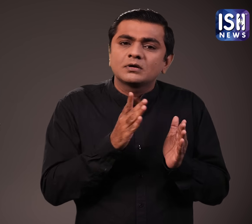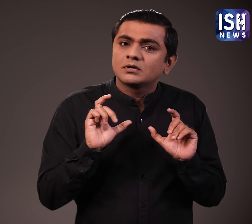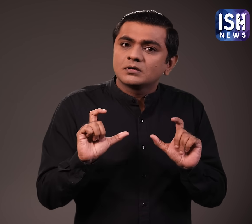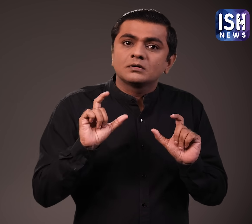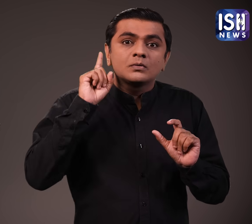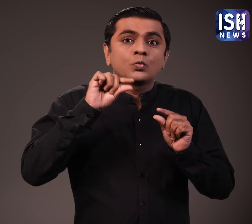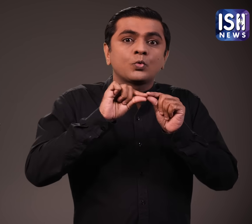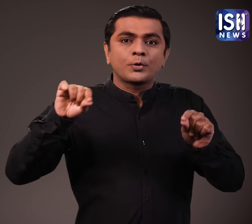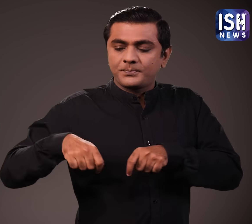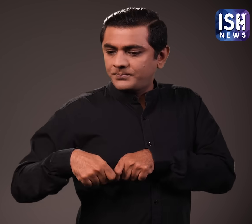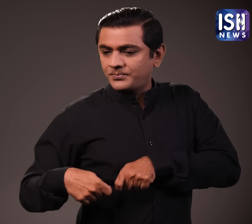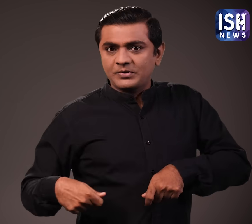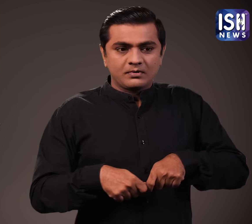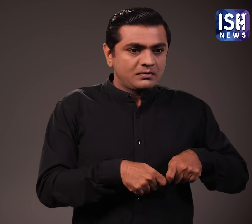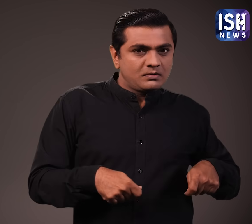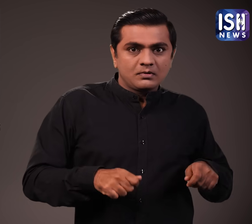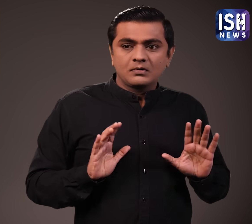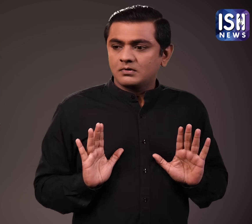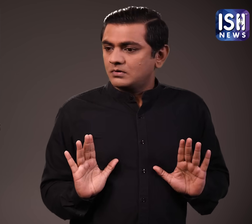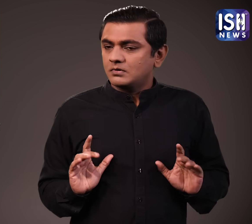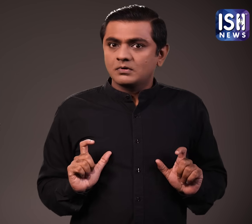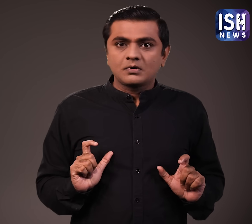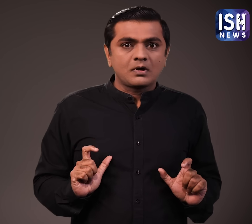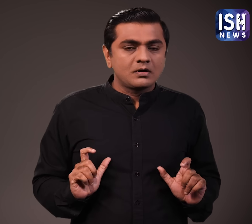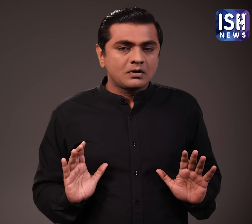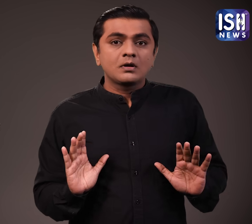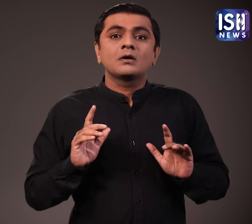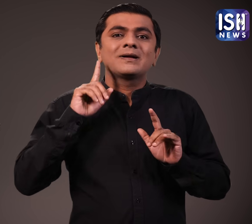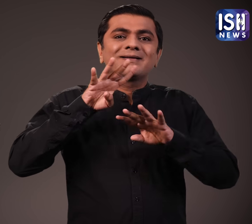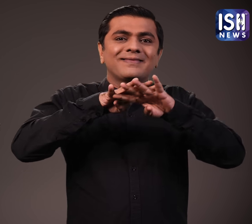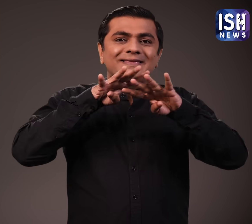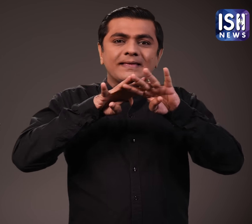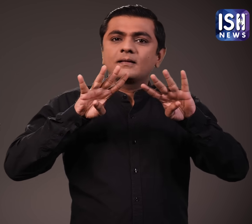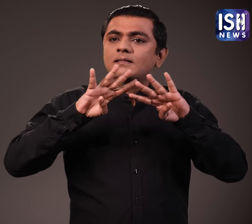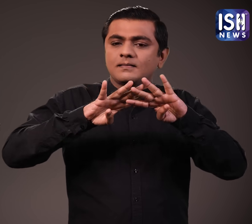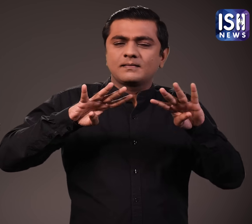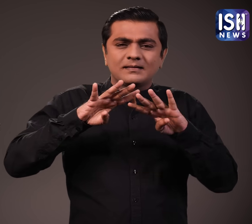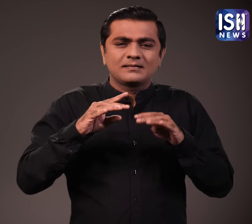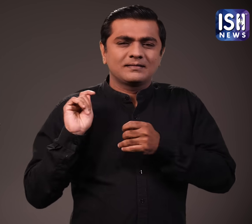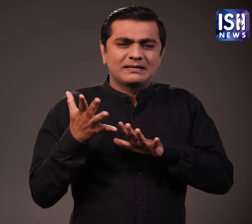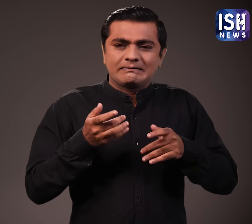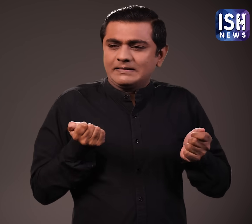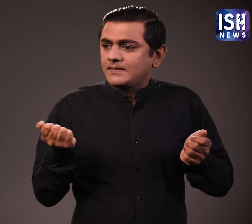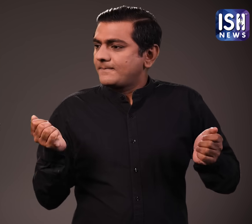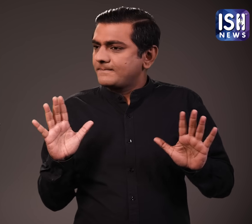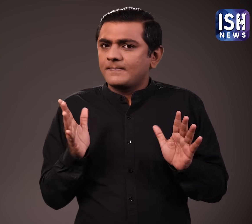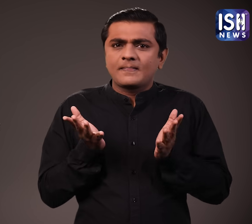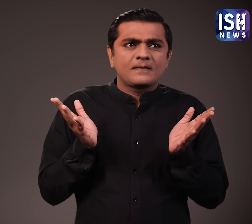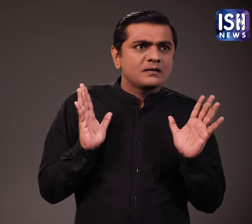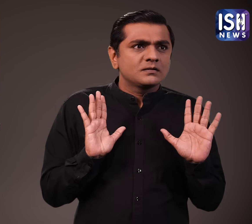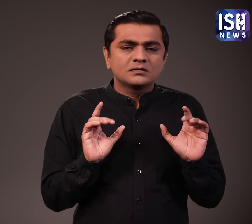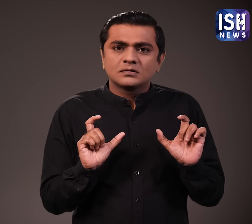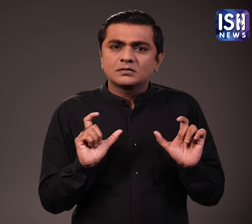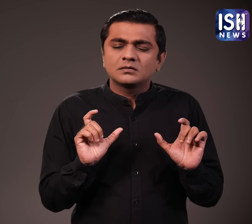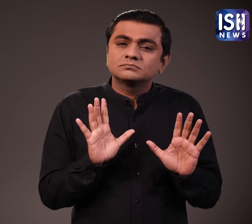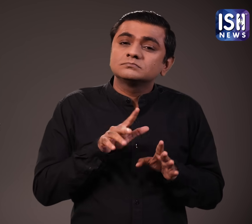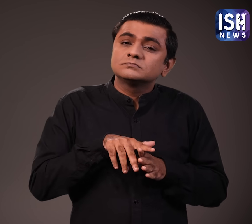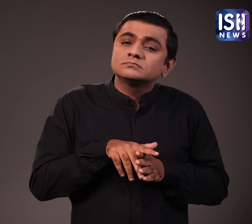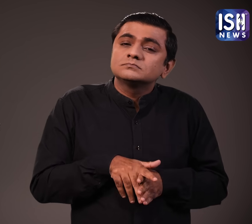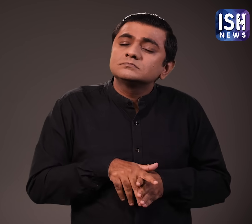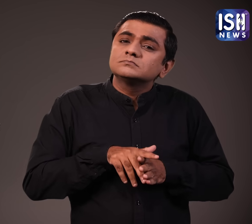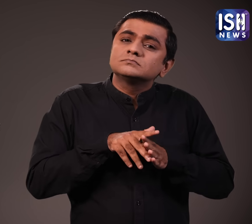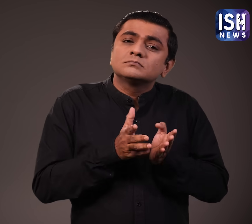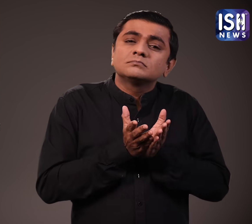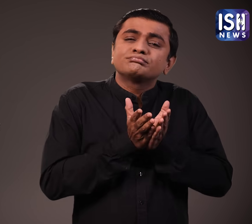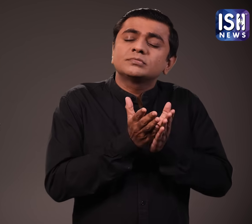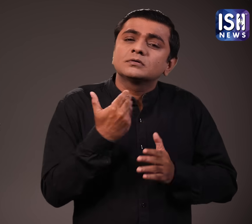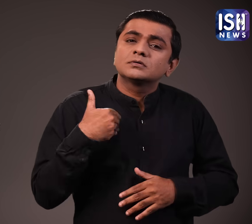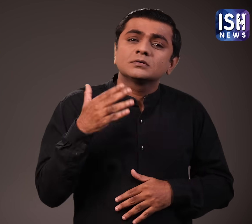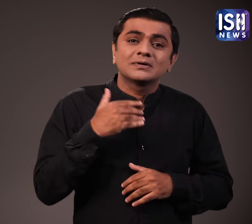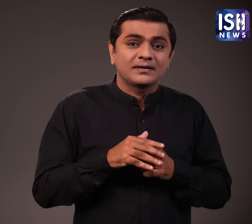The men rigged up a net around the rudder and tied themselves to it with a rope.